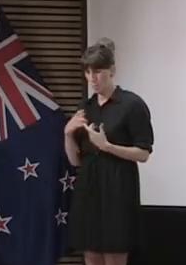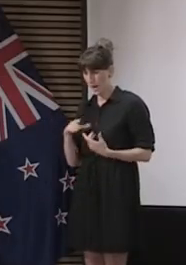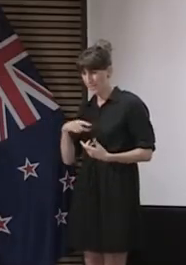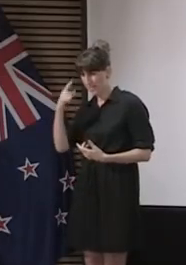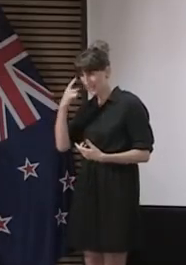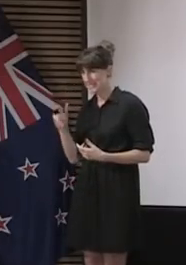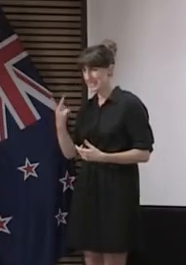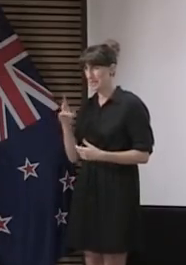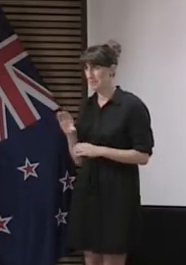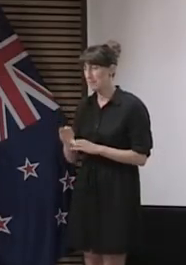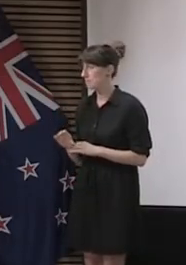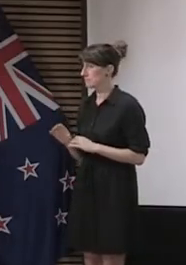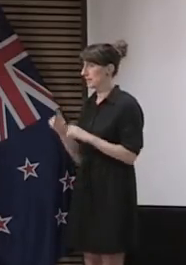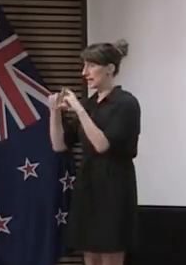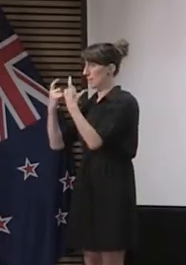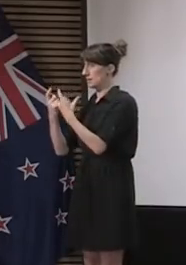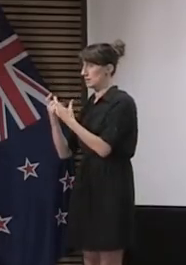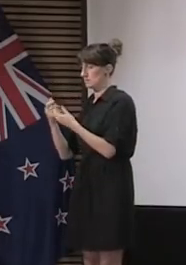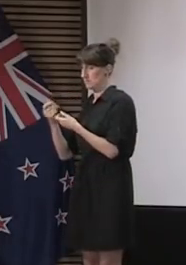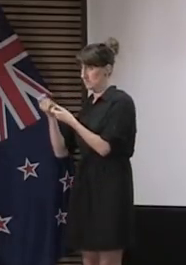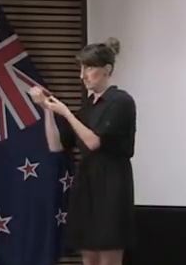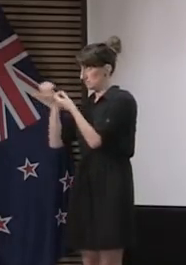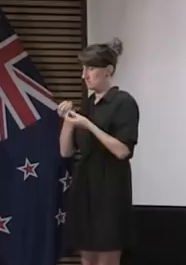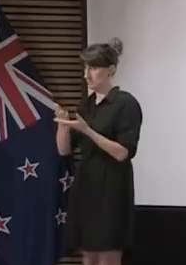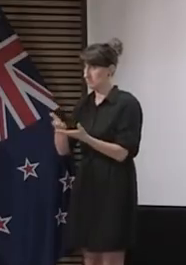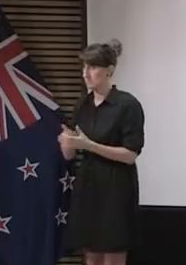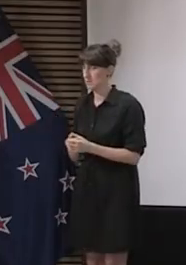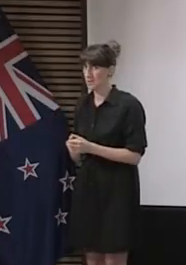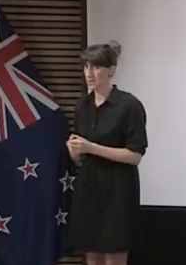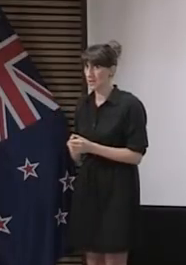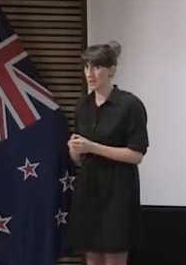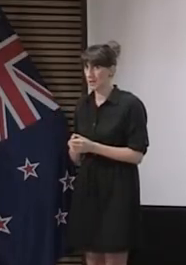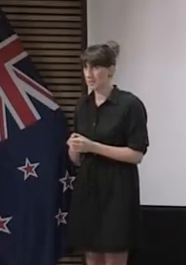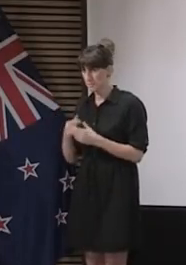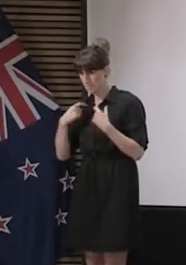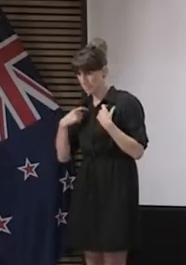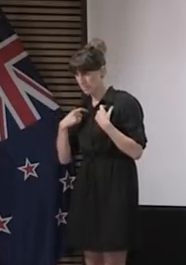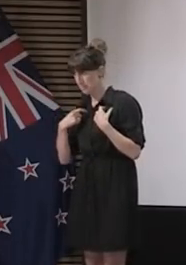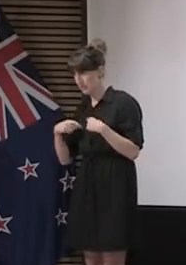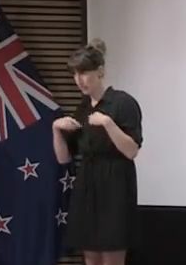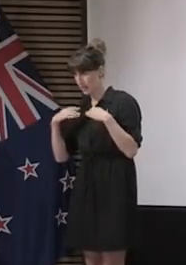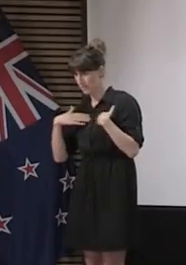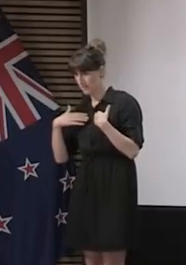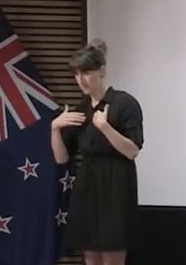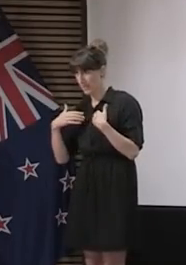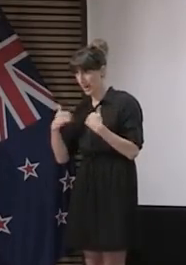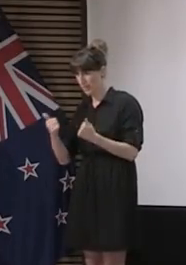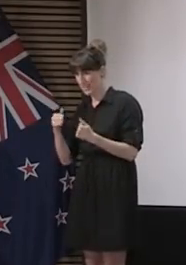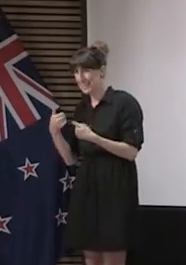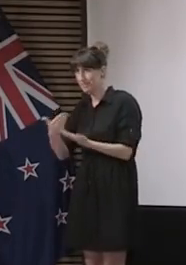Did the ministry give themfalse hope? Again Idon't think $45 million isfalse hope. I think it issupport and much-neededsupport.